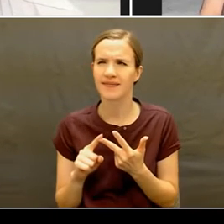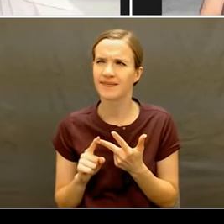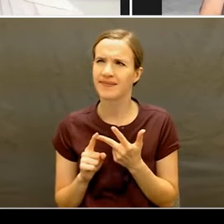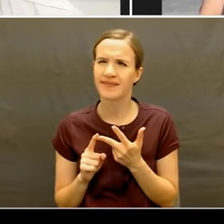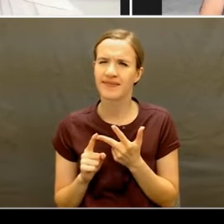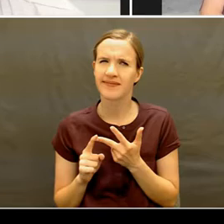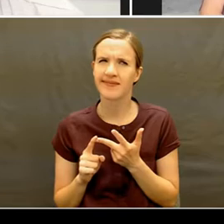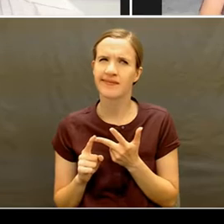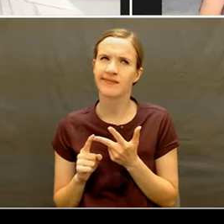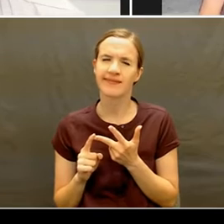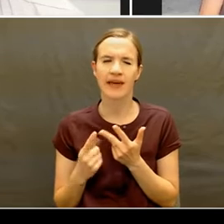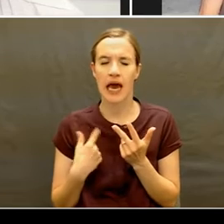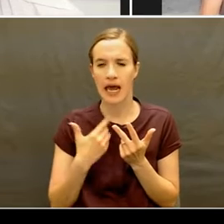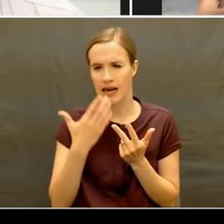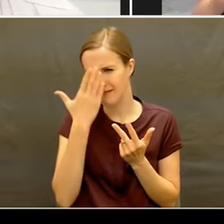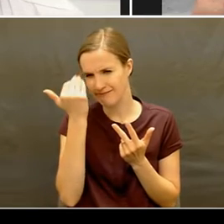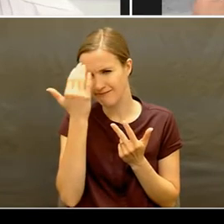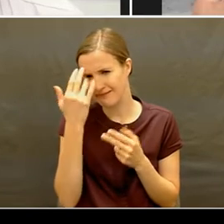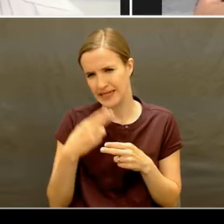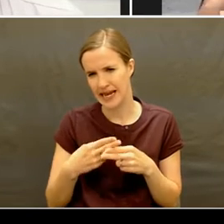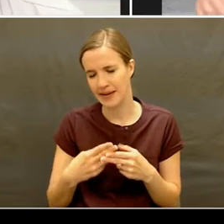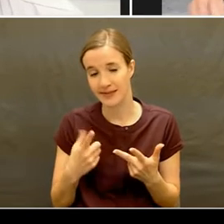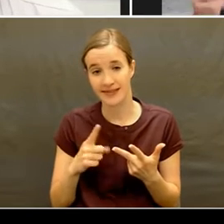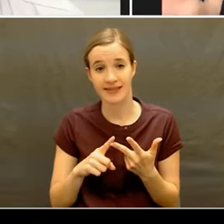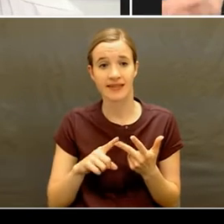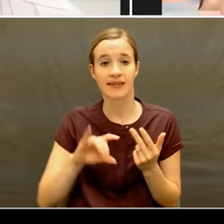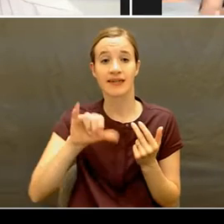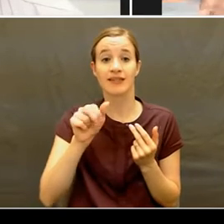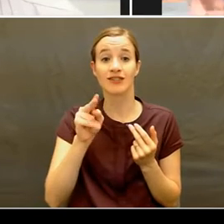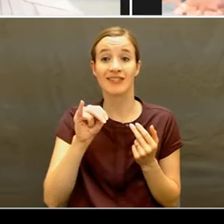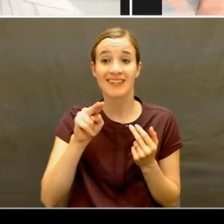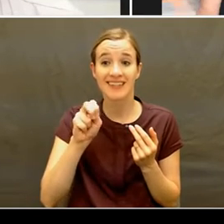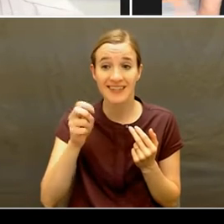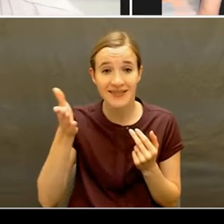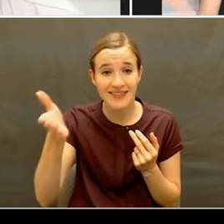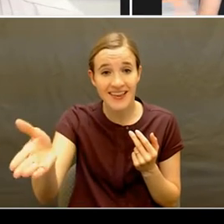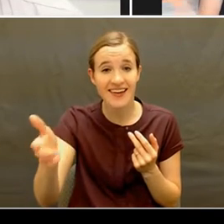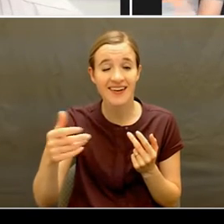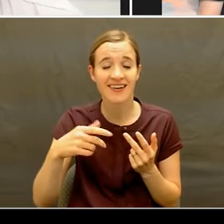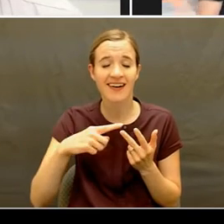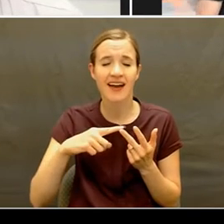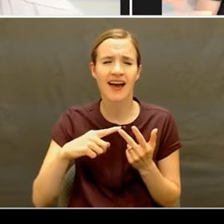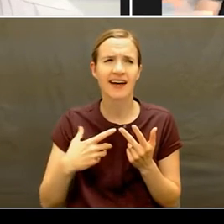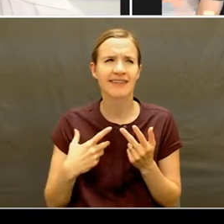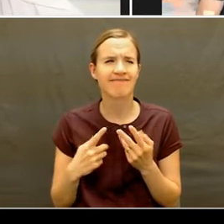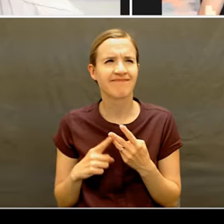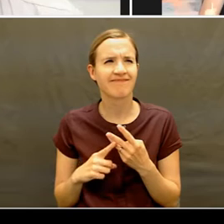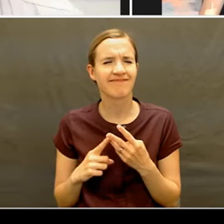I'm missing so many Janine was there